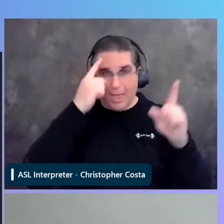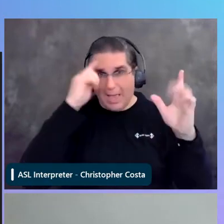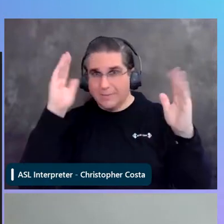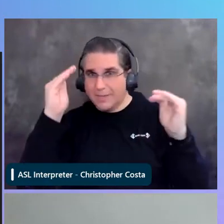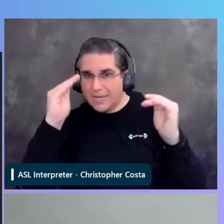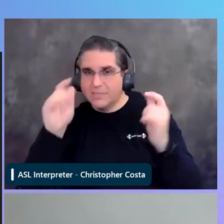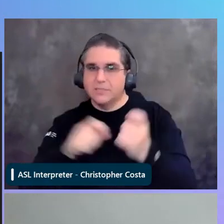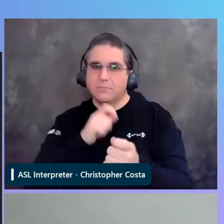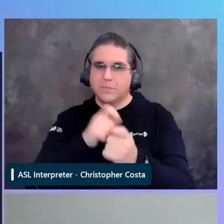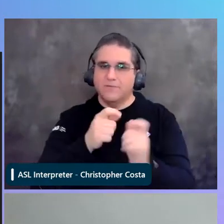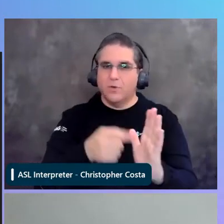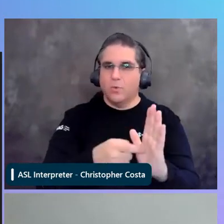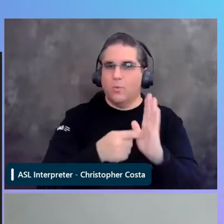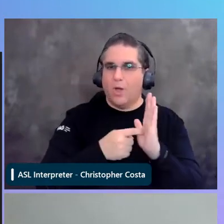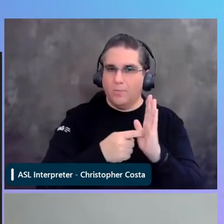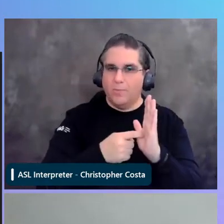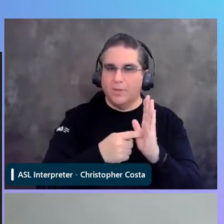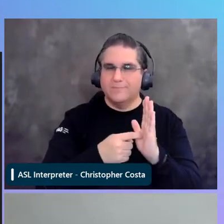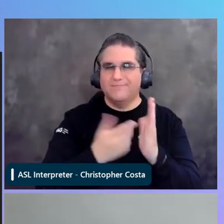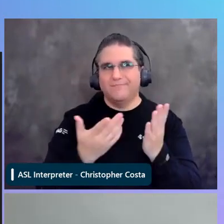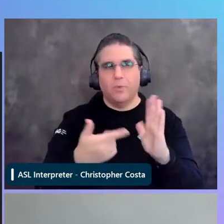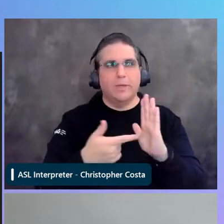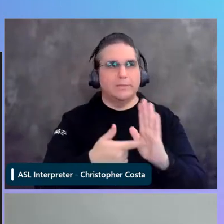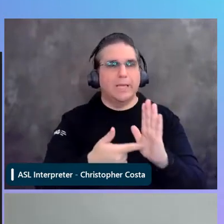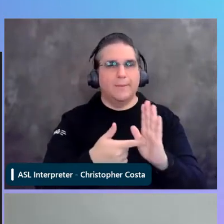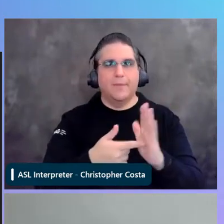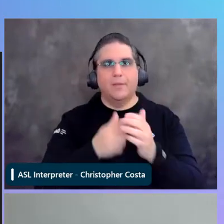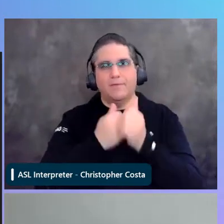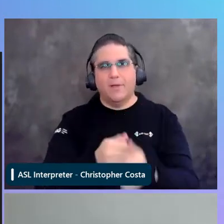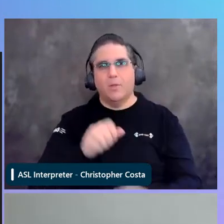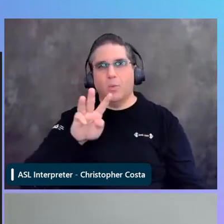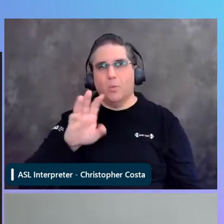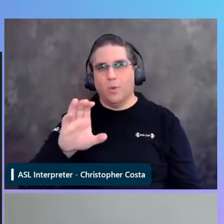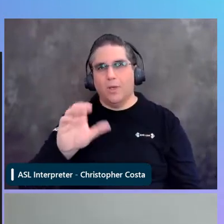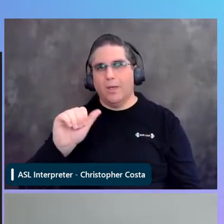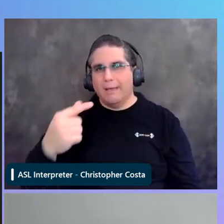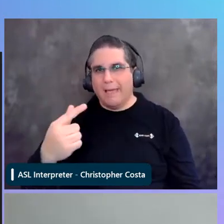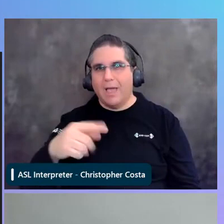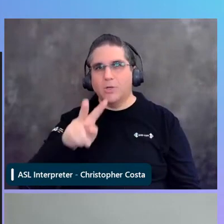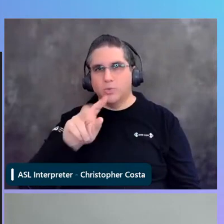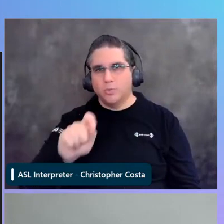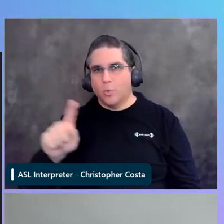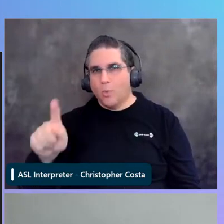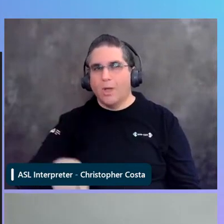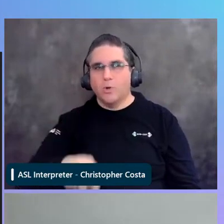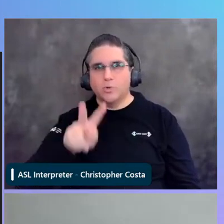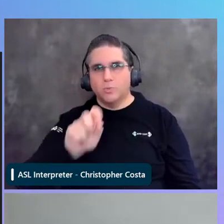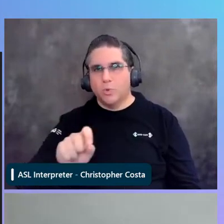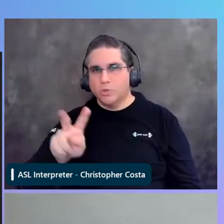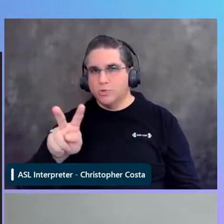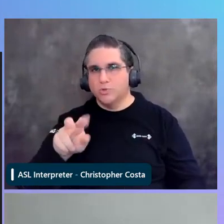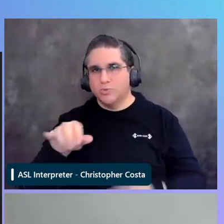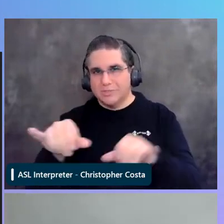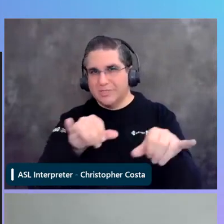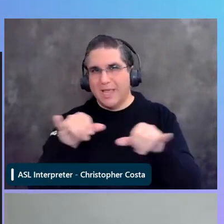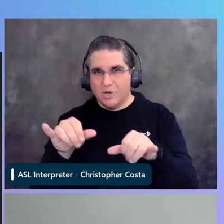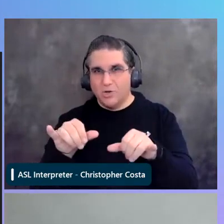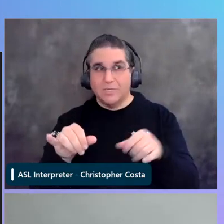adhering to wcaG 2.1 or 2.2 standards in your prompts can